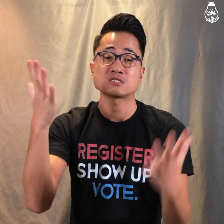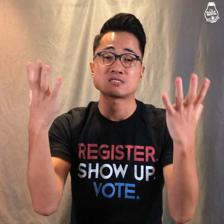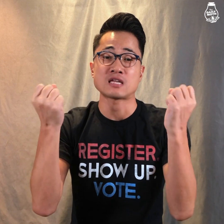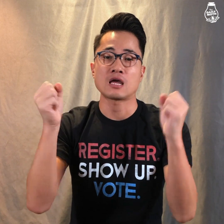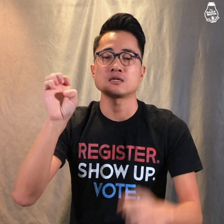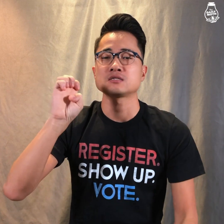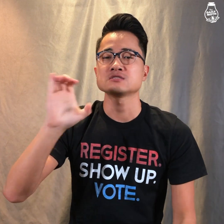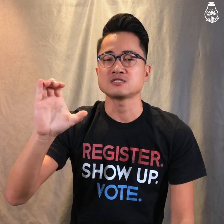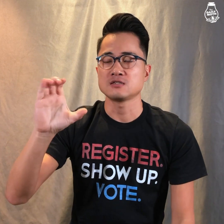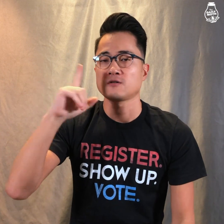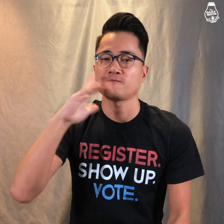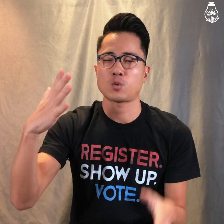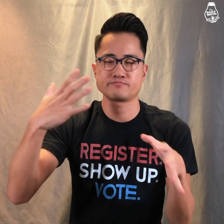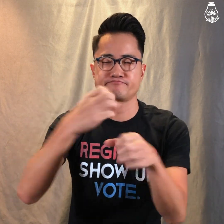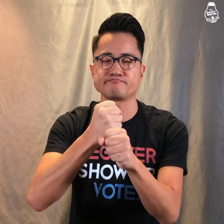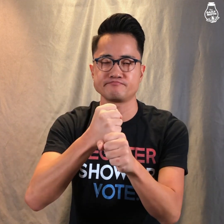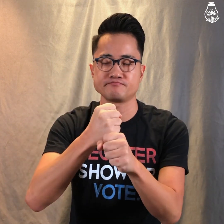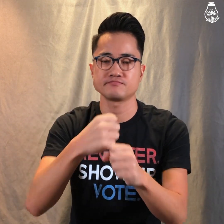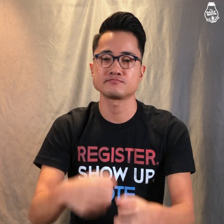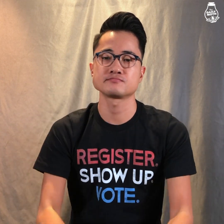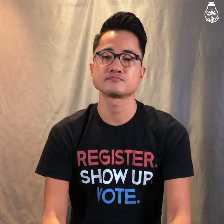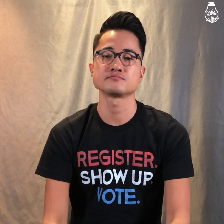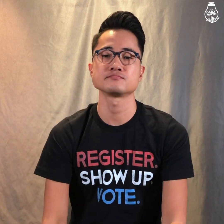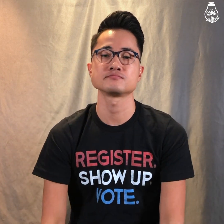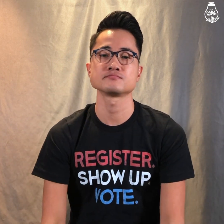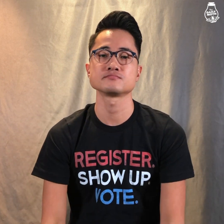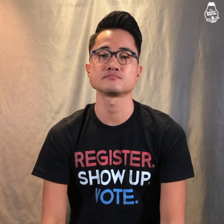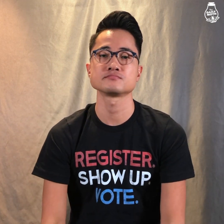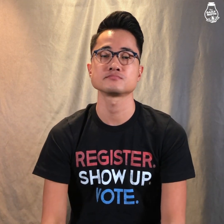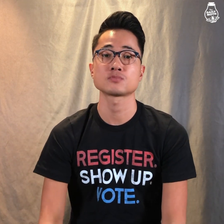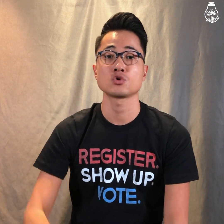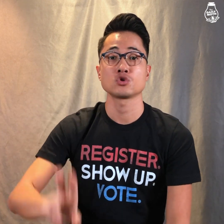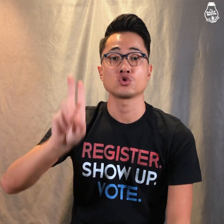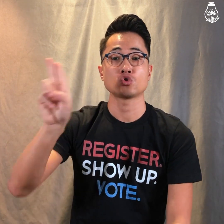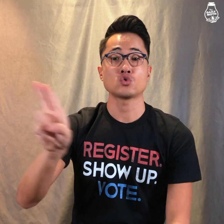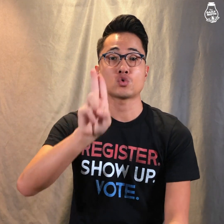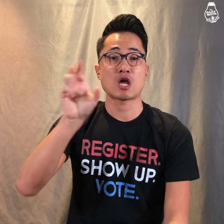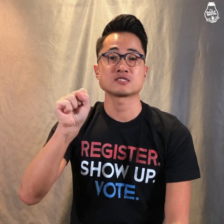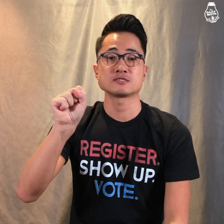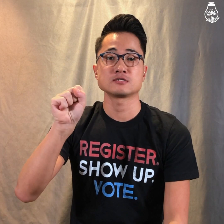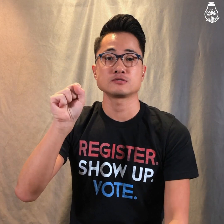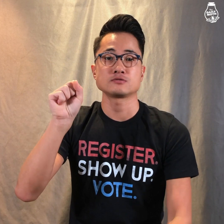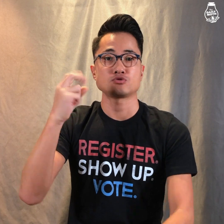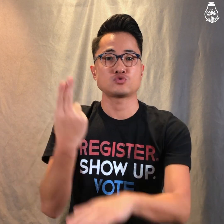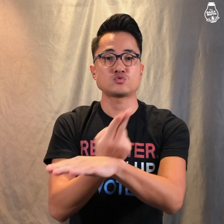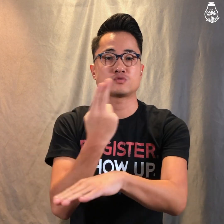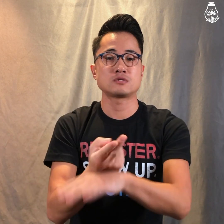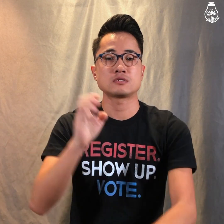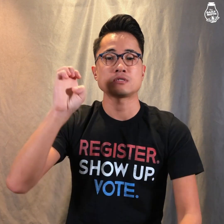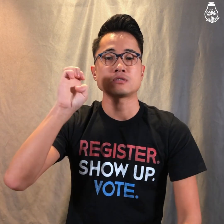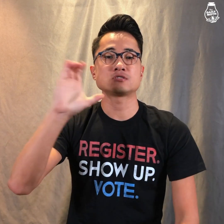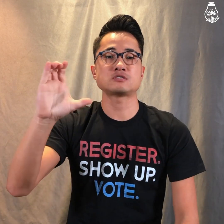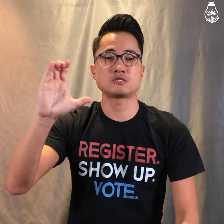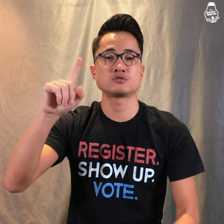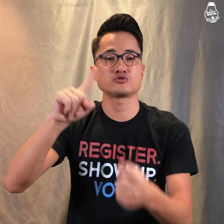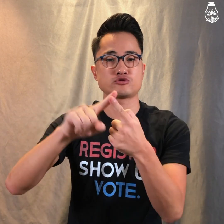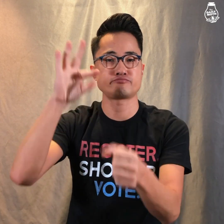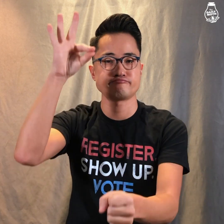I will sign "EC" for short. The United States uses the electoral college to